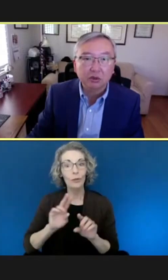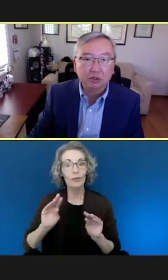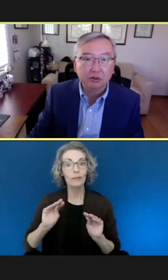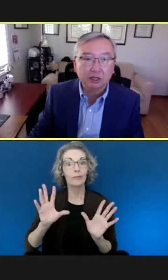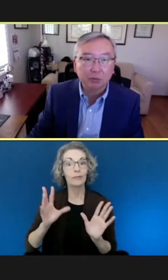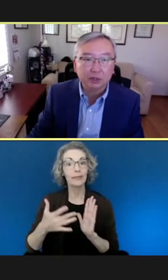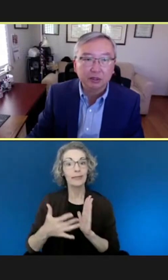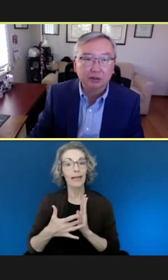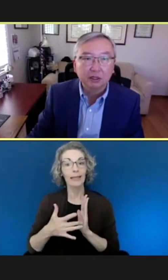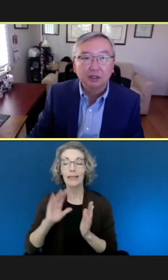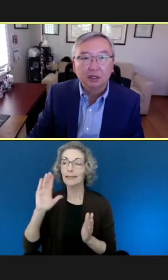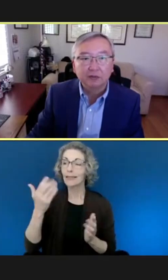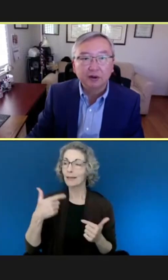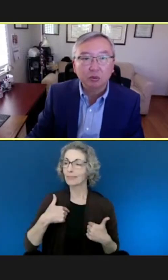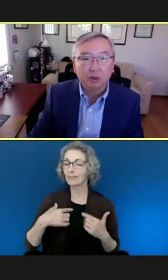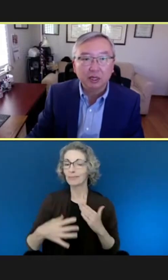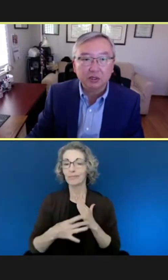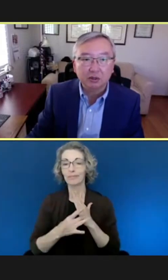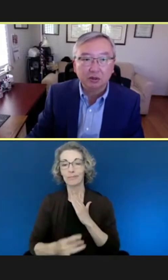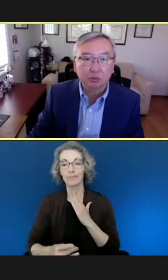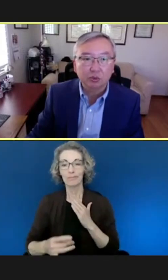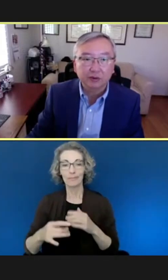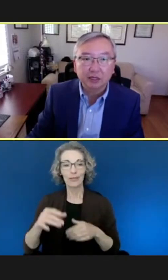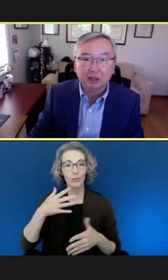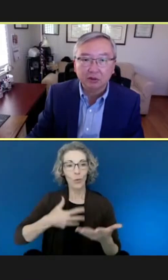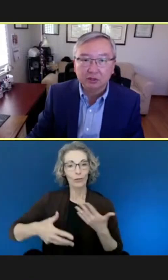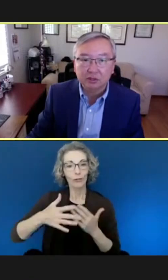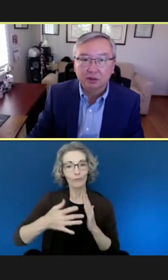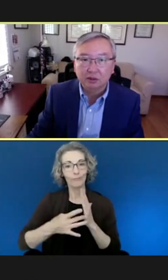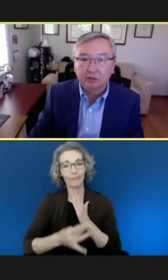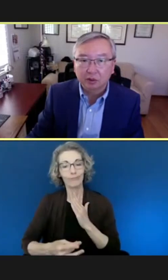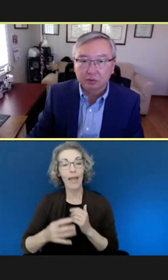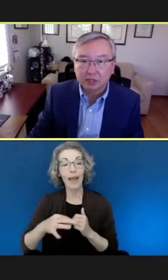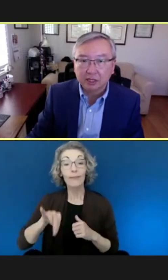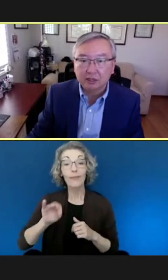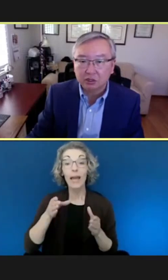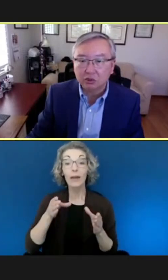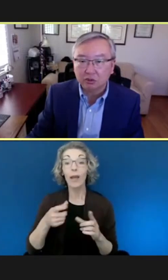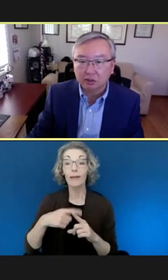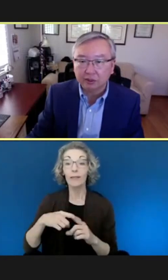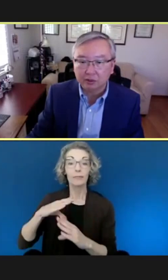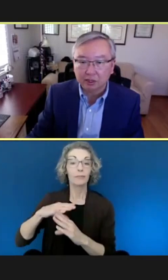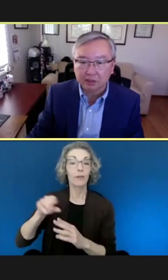find ways to prevent others from seeing their social difficulties.